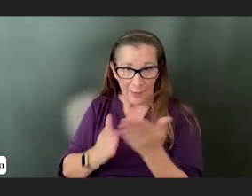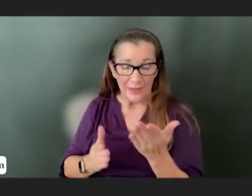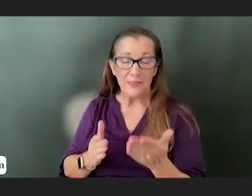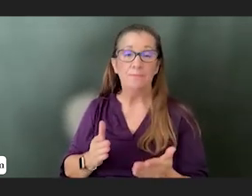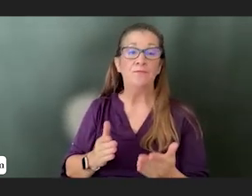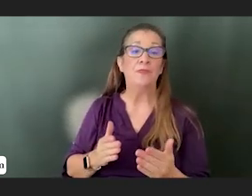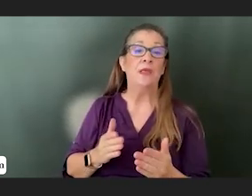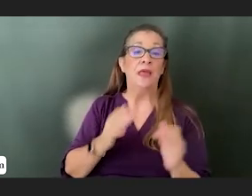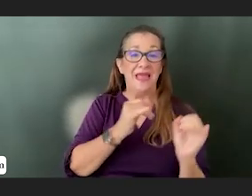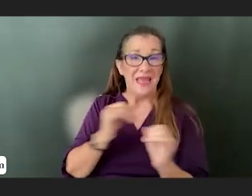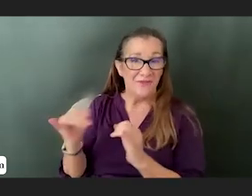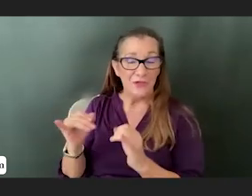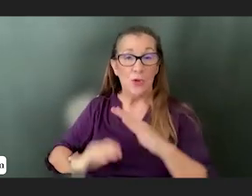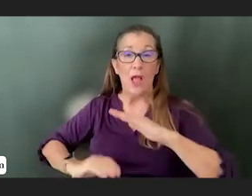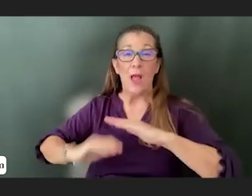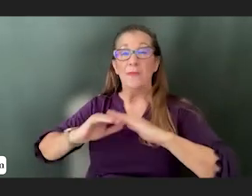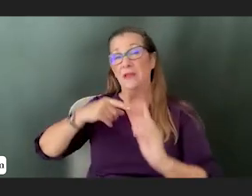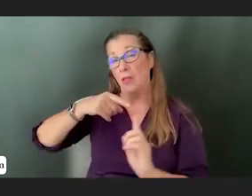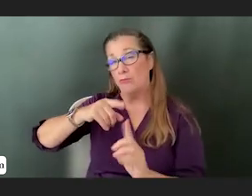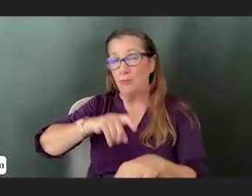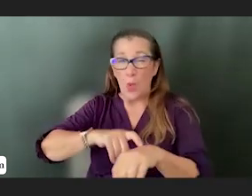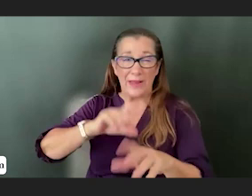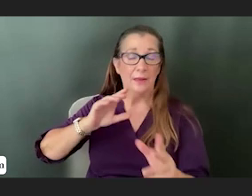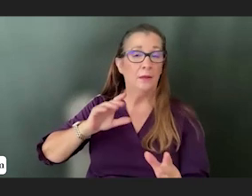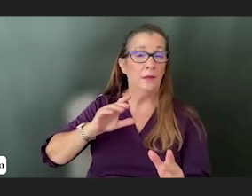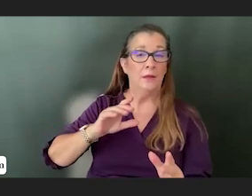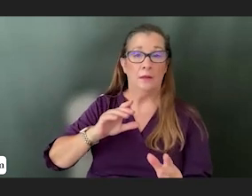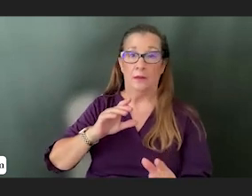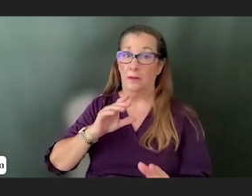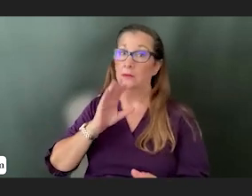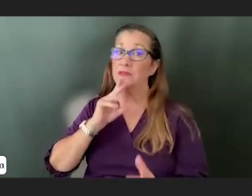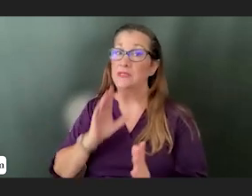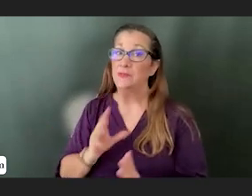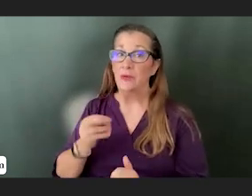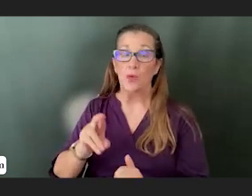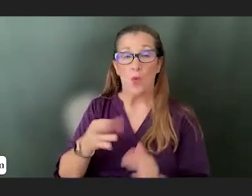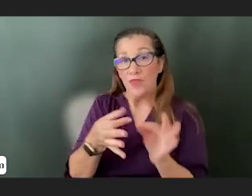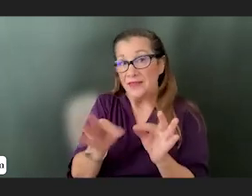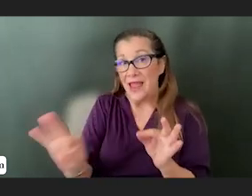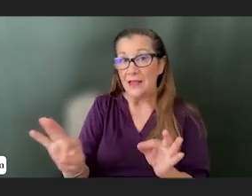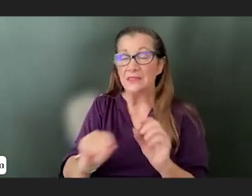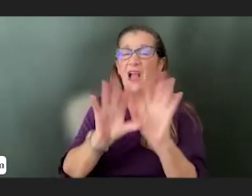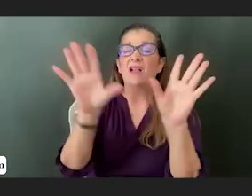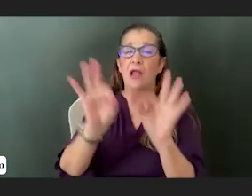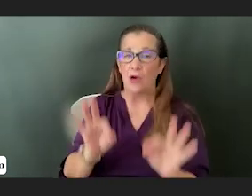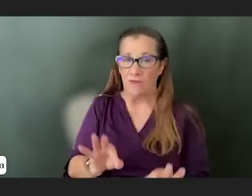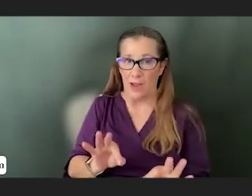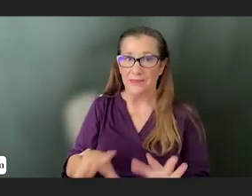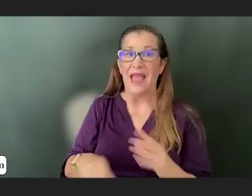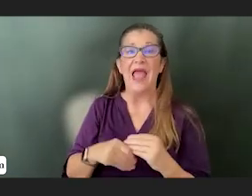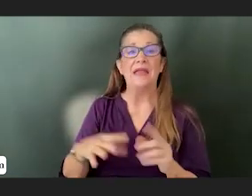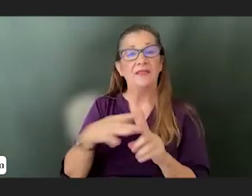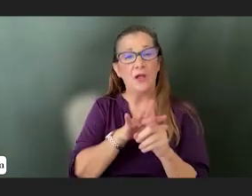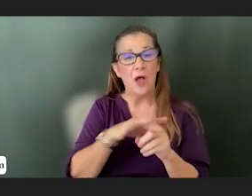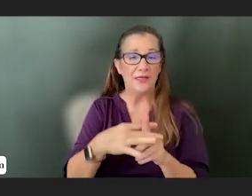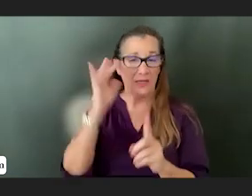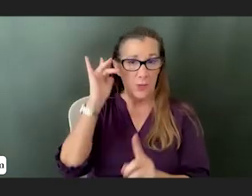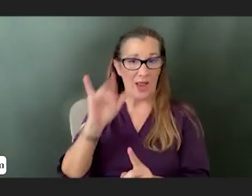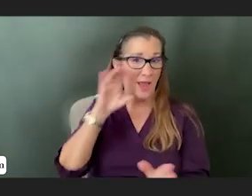It's individualized up until the point that the speaker or the text clarifies it by adding the context of why that image is being shared.